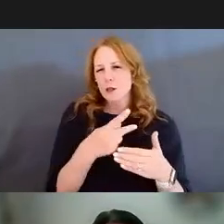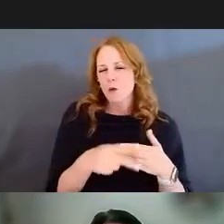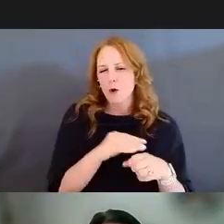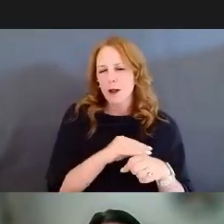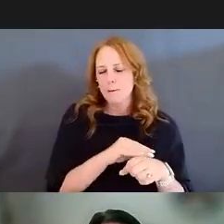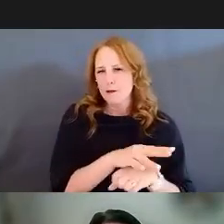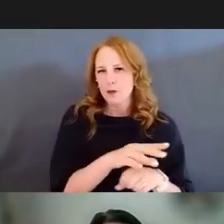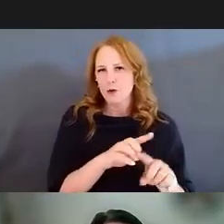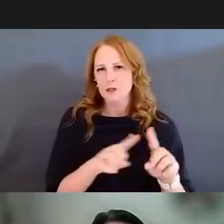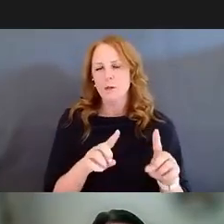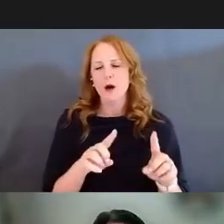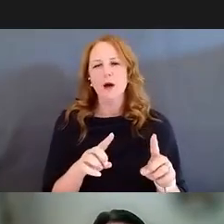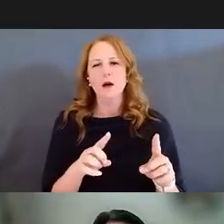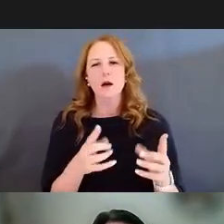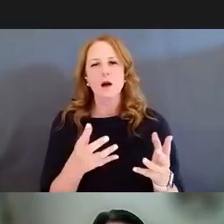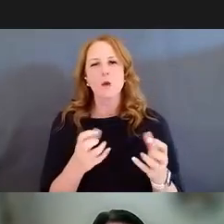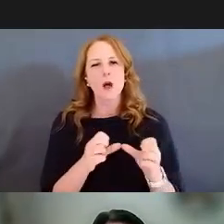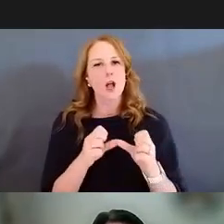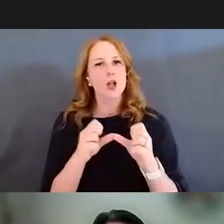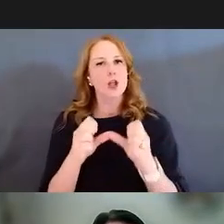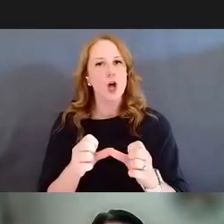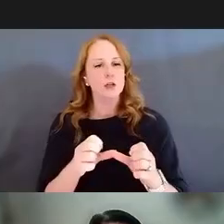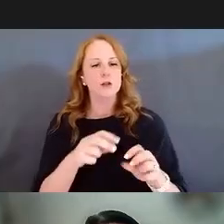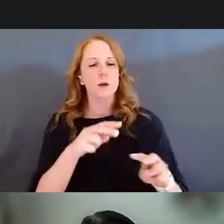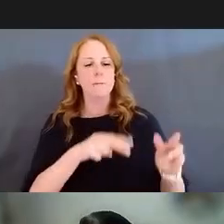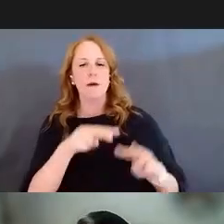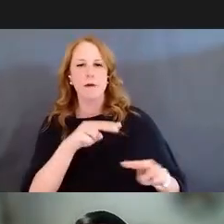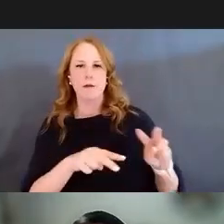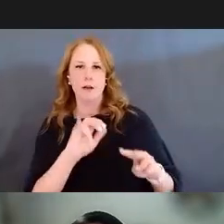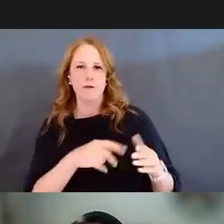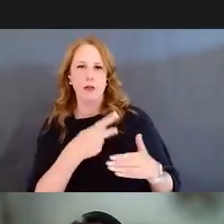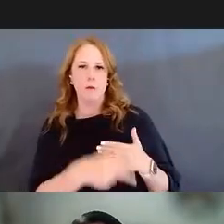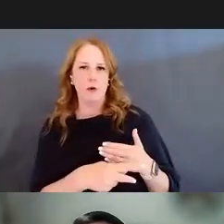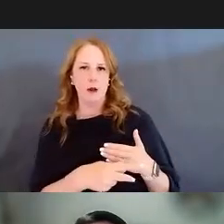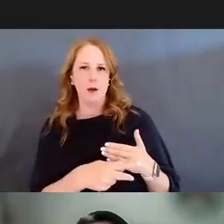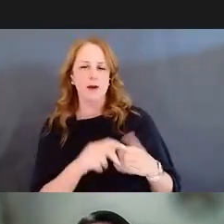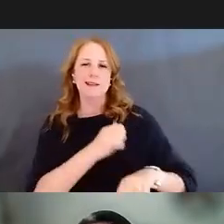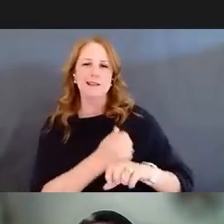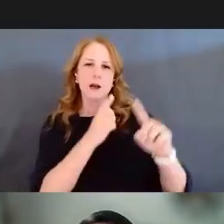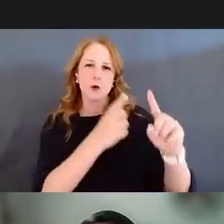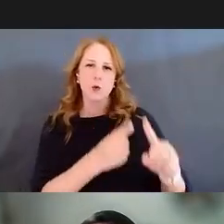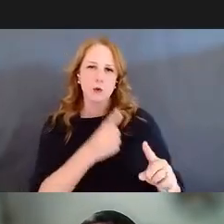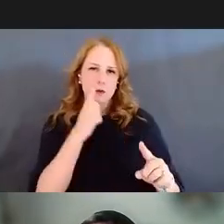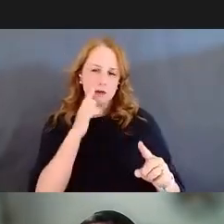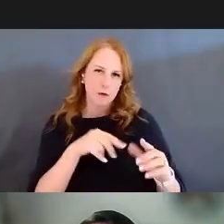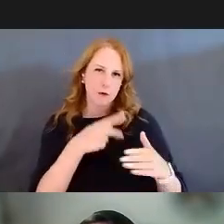but being able to have long-term monitoring of the program in goal setting for the program and some